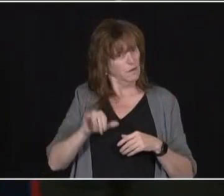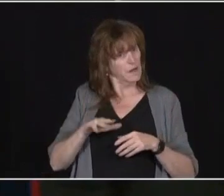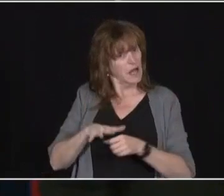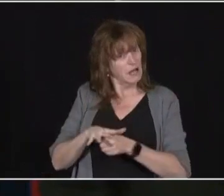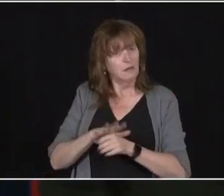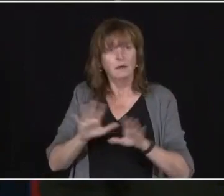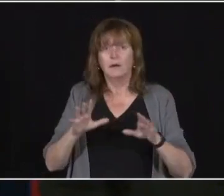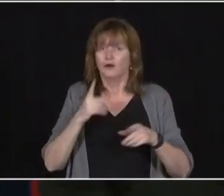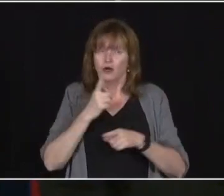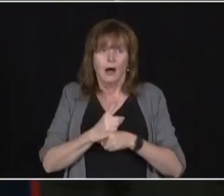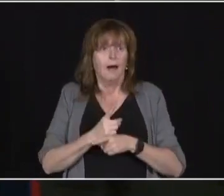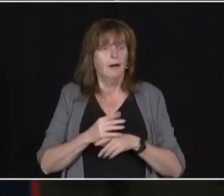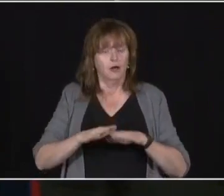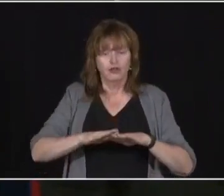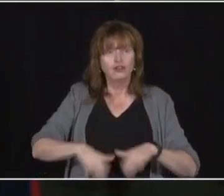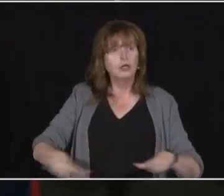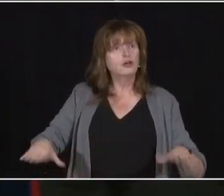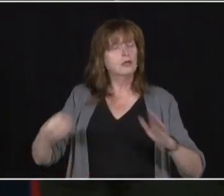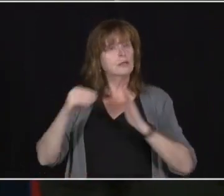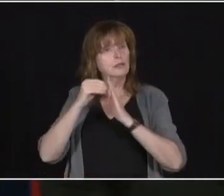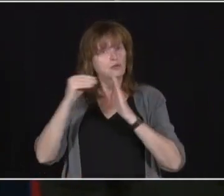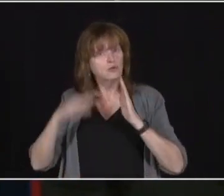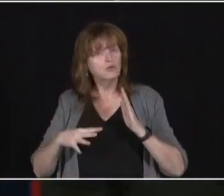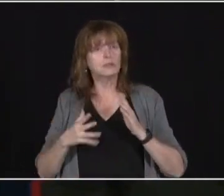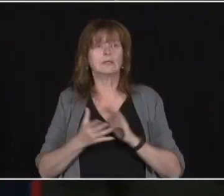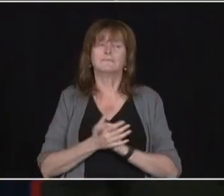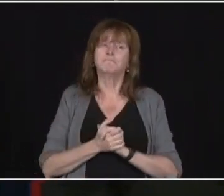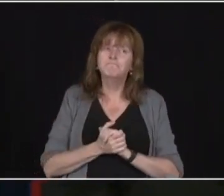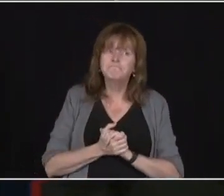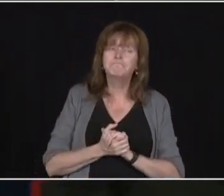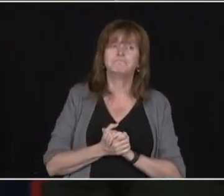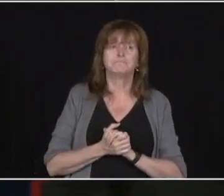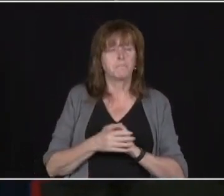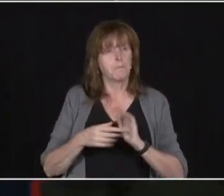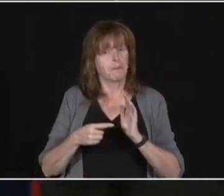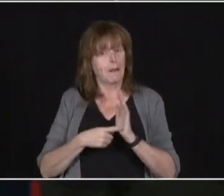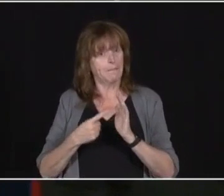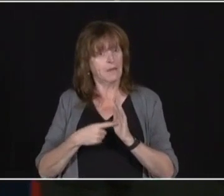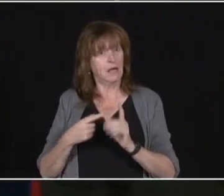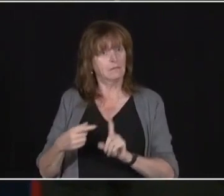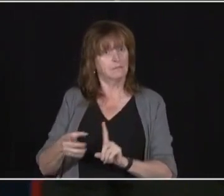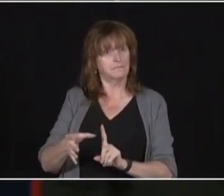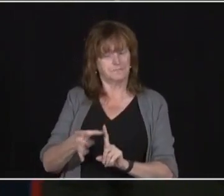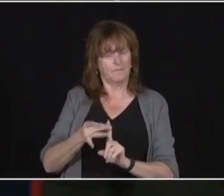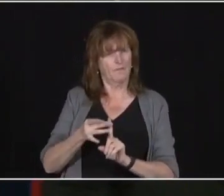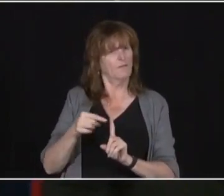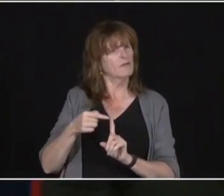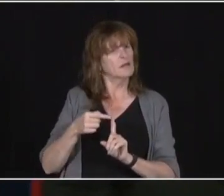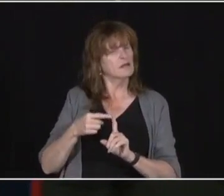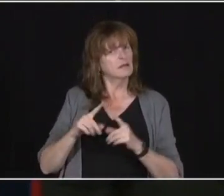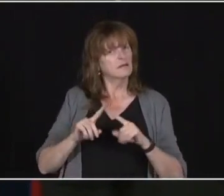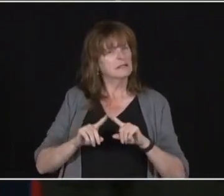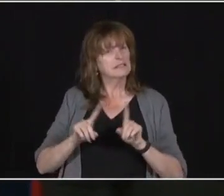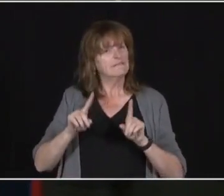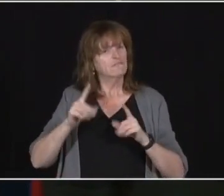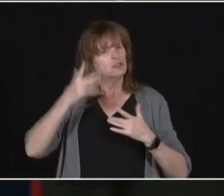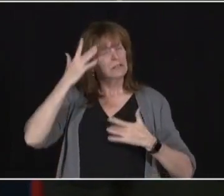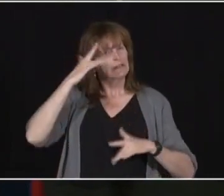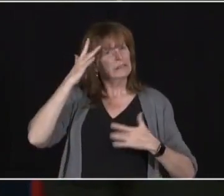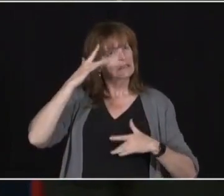the parents permission, first of all. That's something that we worked on with the ministry of education when that happened. You are right, the situation with children is